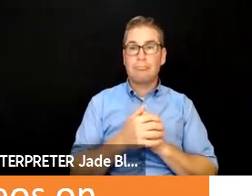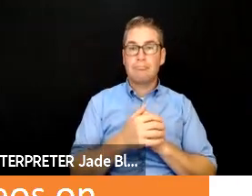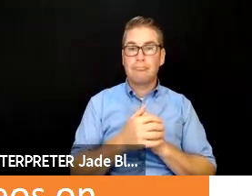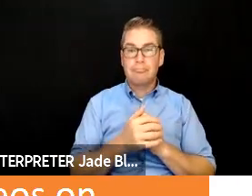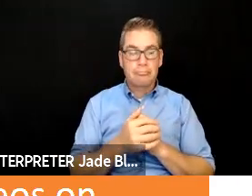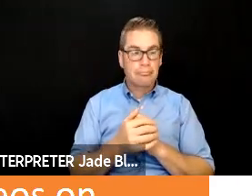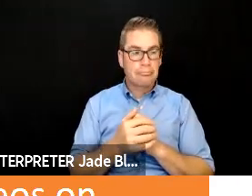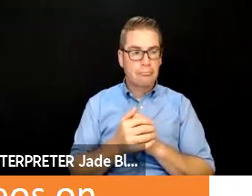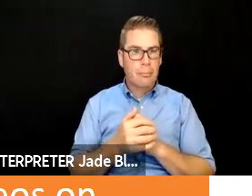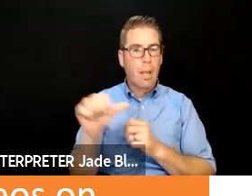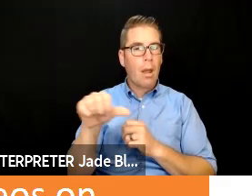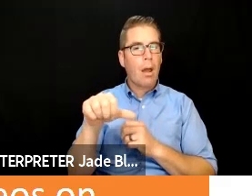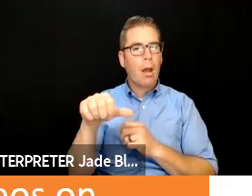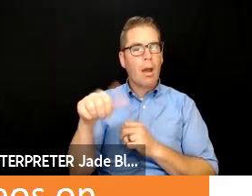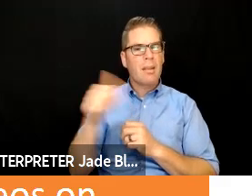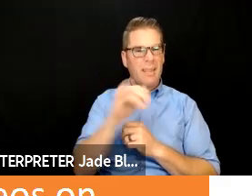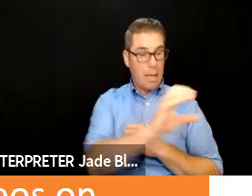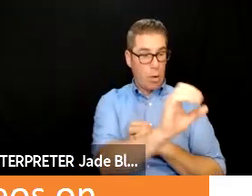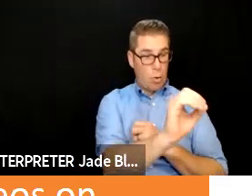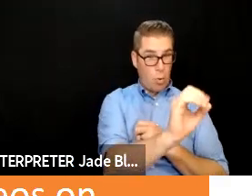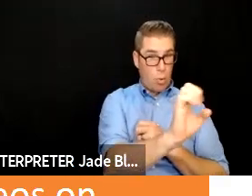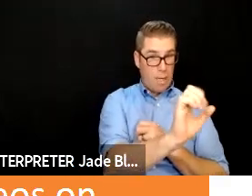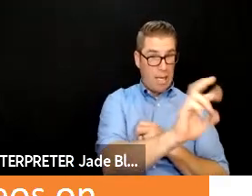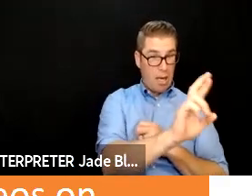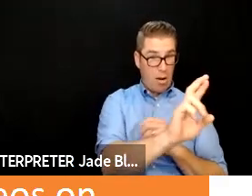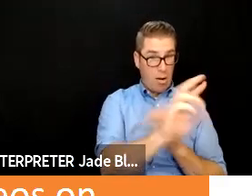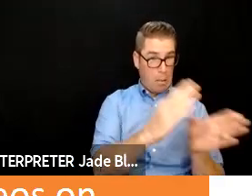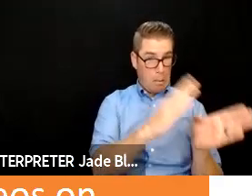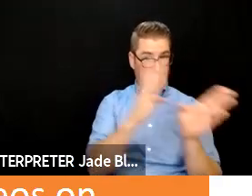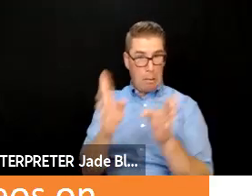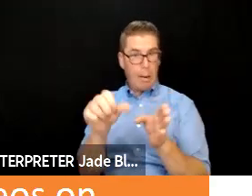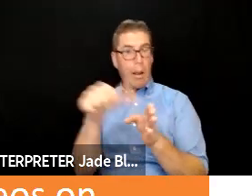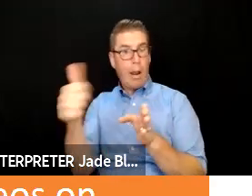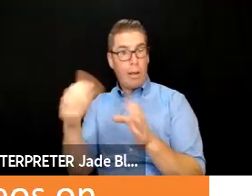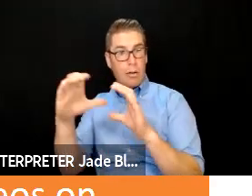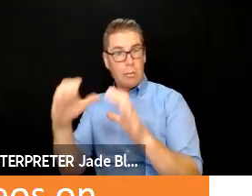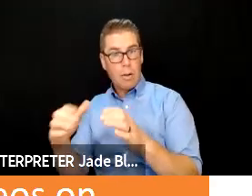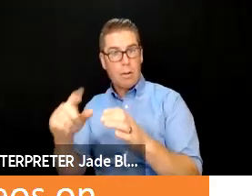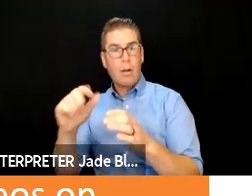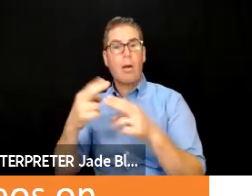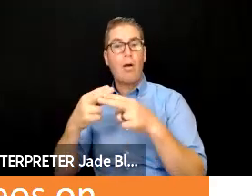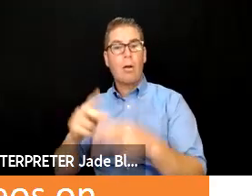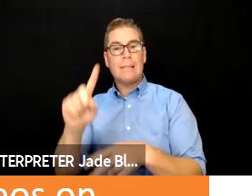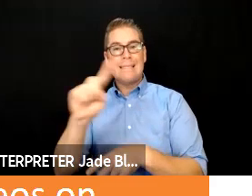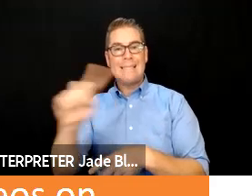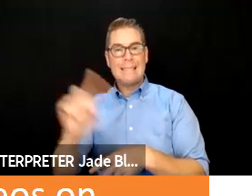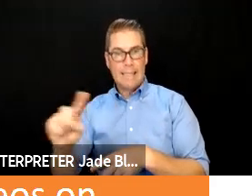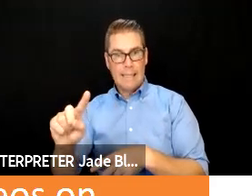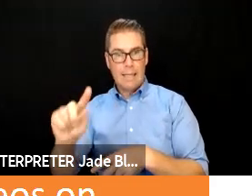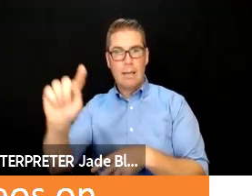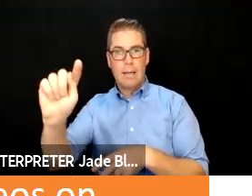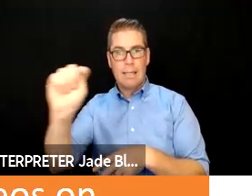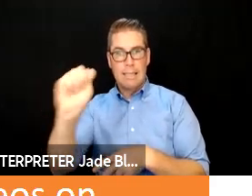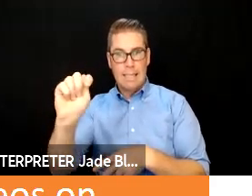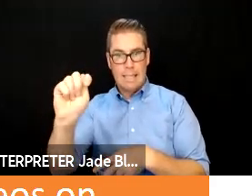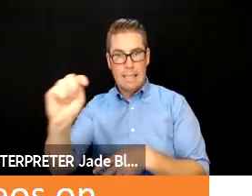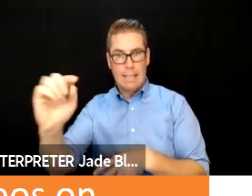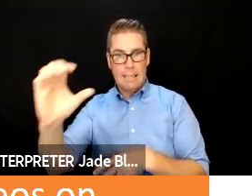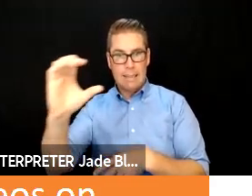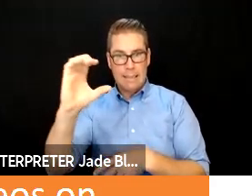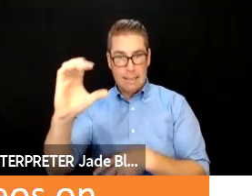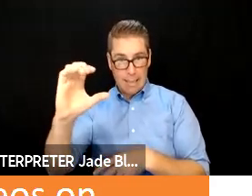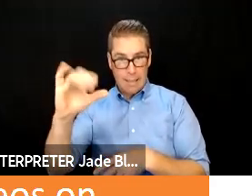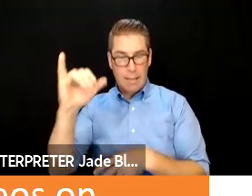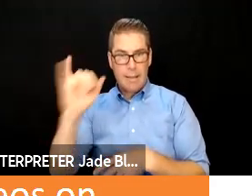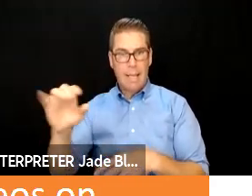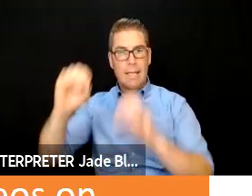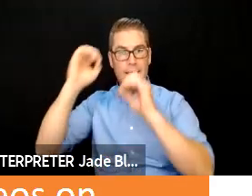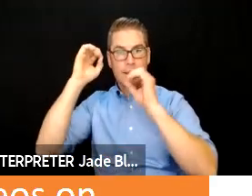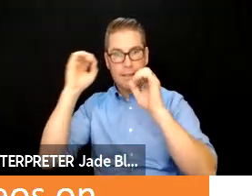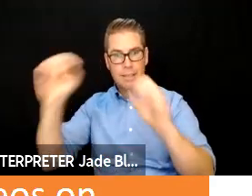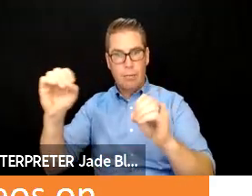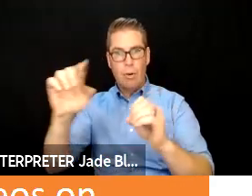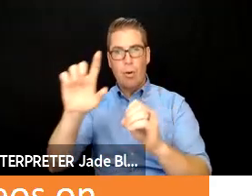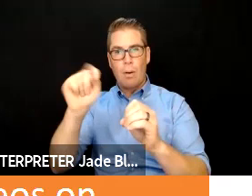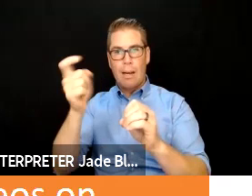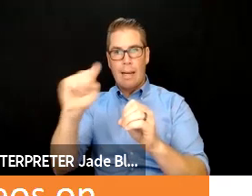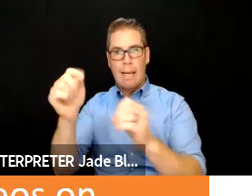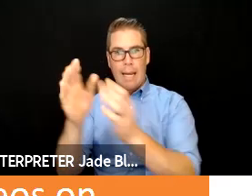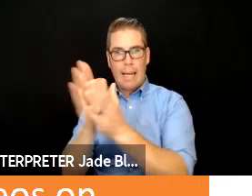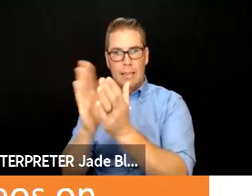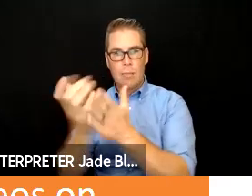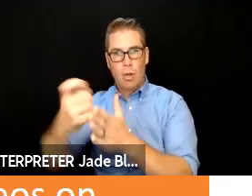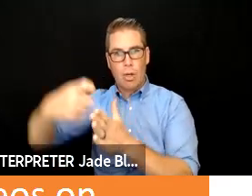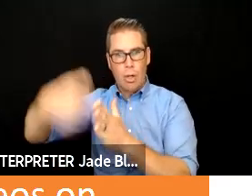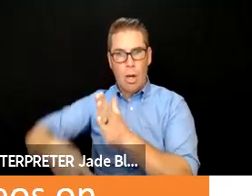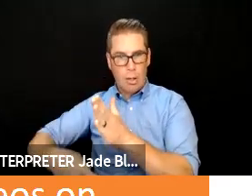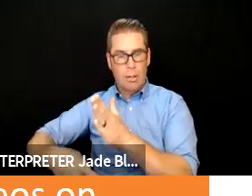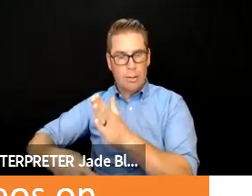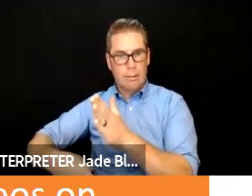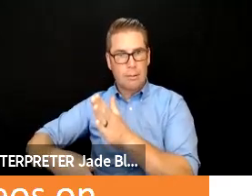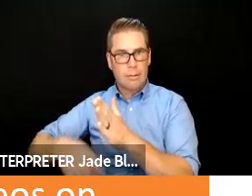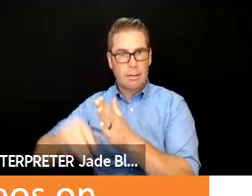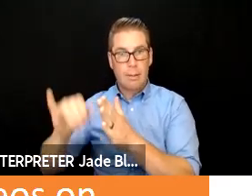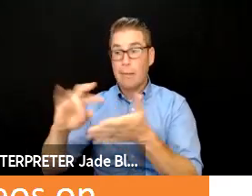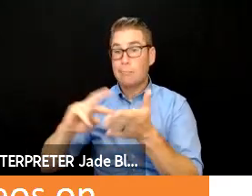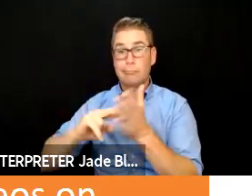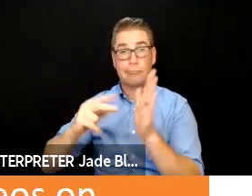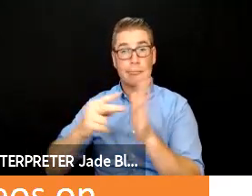Sally Potter: Classification called z and that is zero textbook cost that refers to the cost. So, um, something that is zero textbook cost just means it's free, free for students.